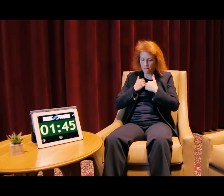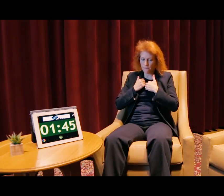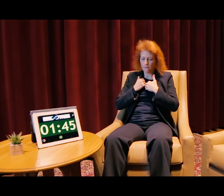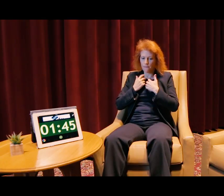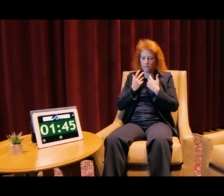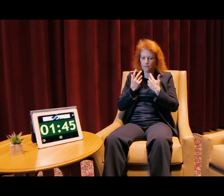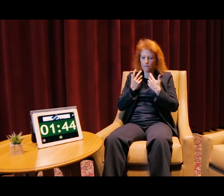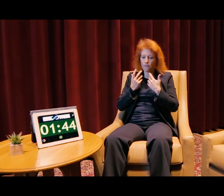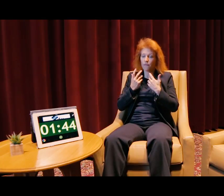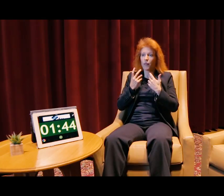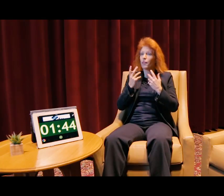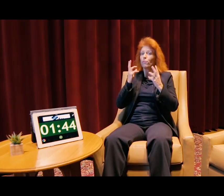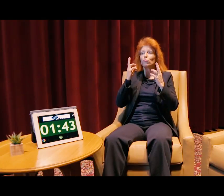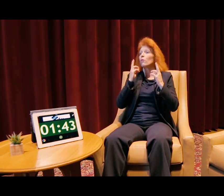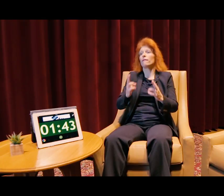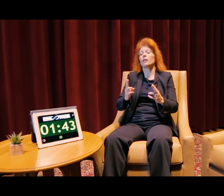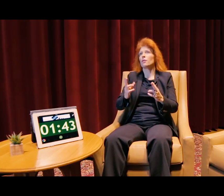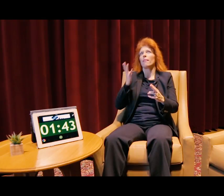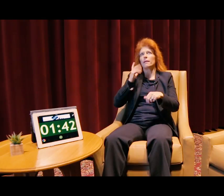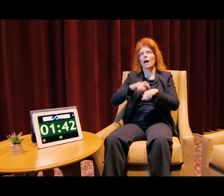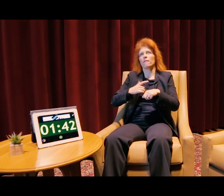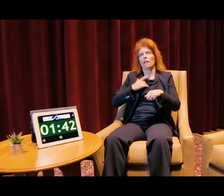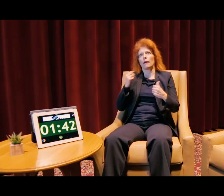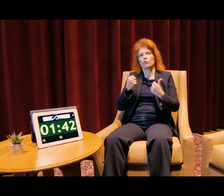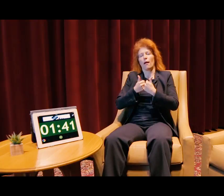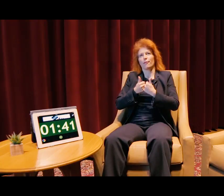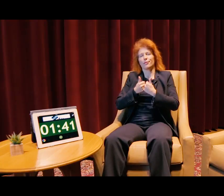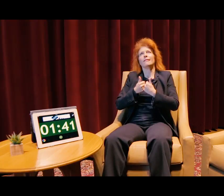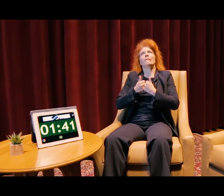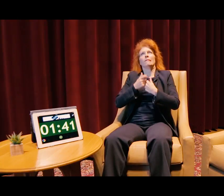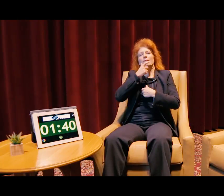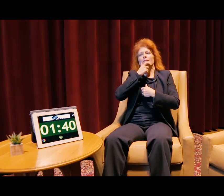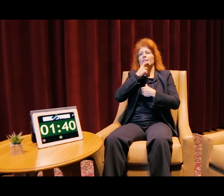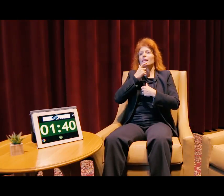the privilege, although at the time, it seemed like a challenge, of bringing motherhood